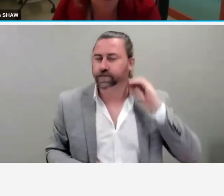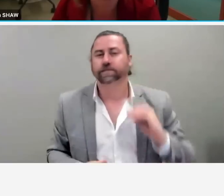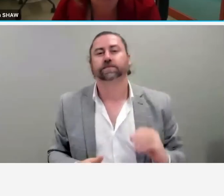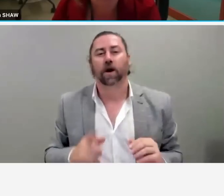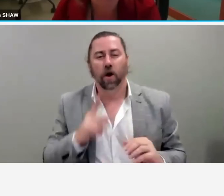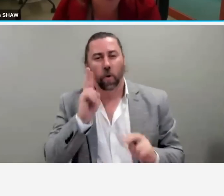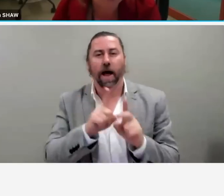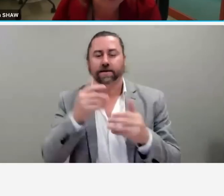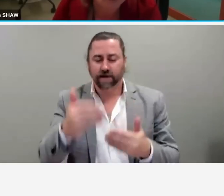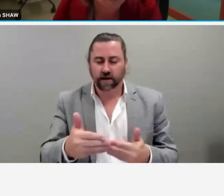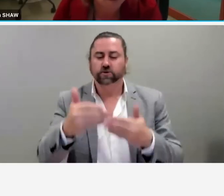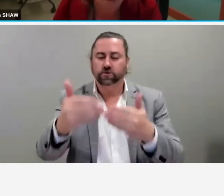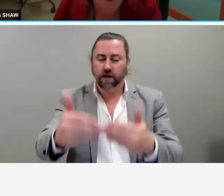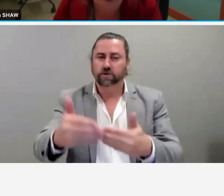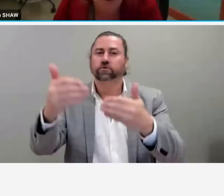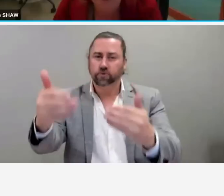design process as well as at the end of the process.